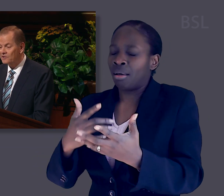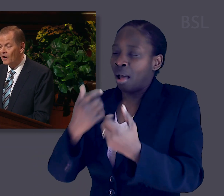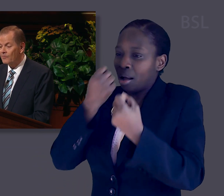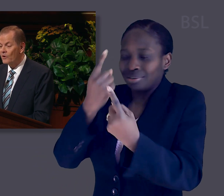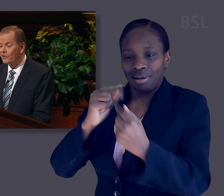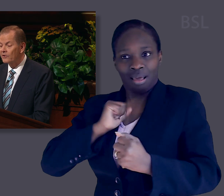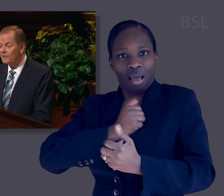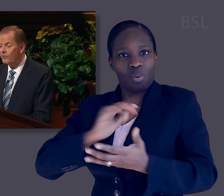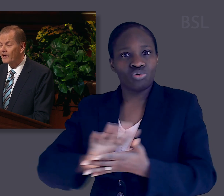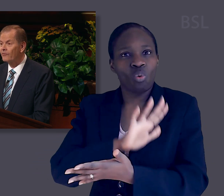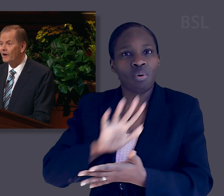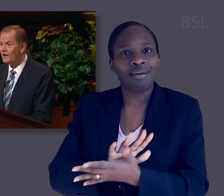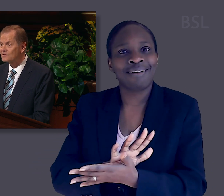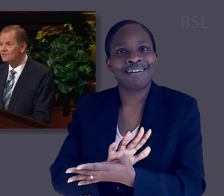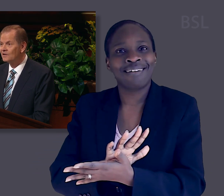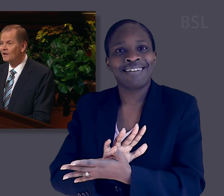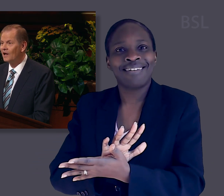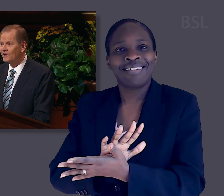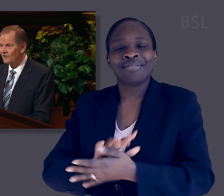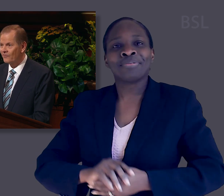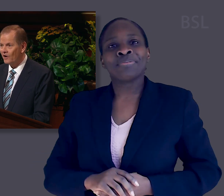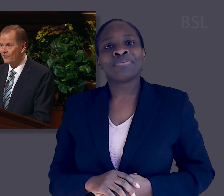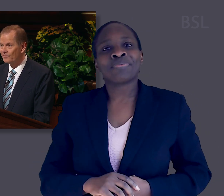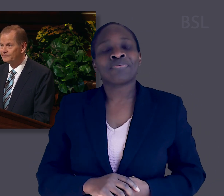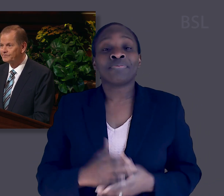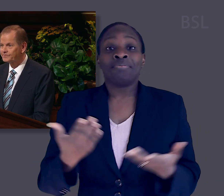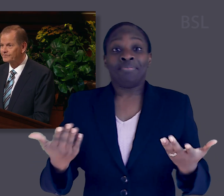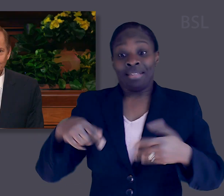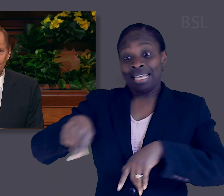at the time we heard him pray for us unto the Father.”